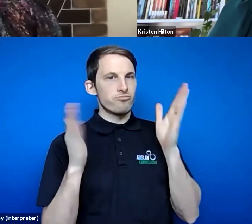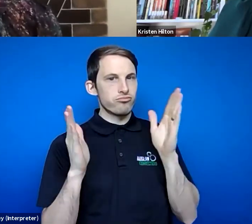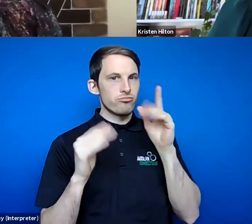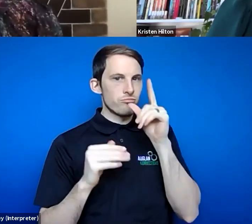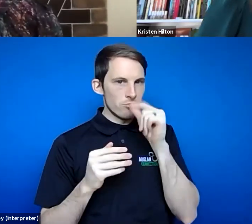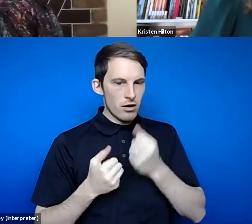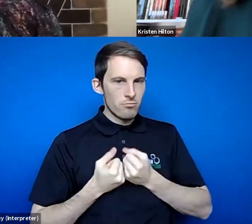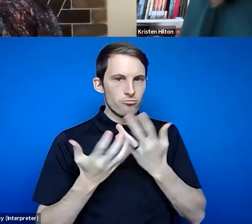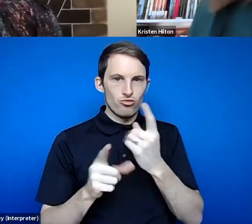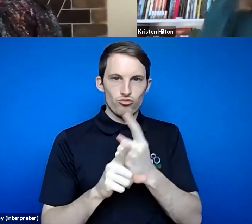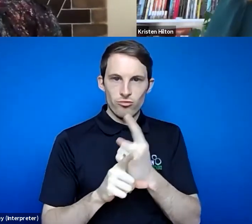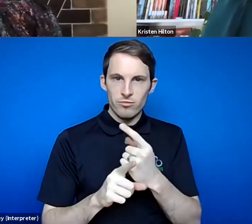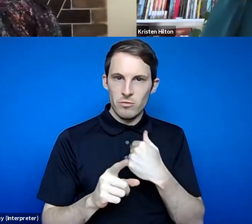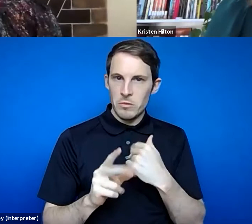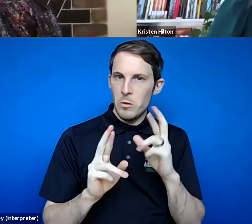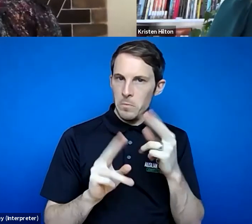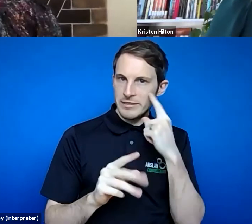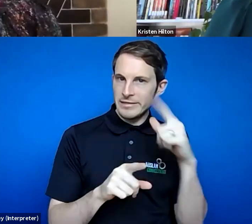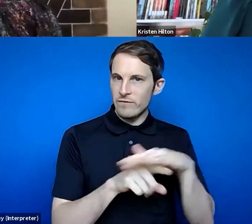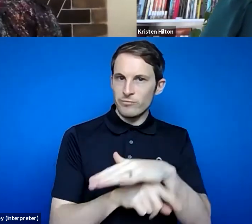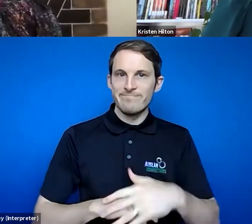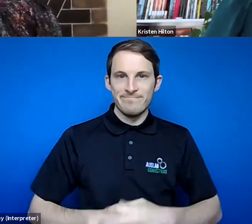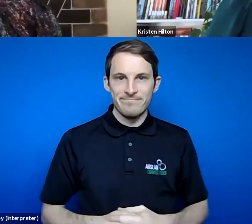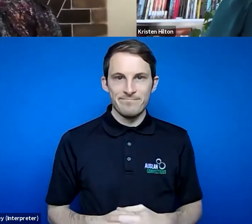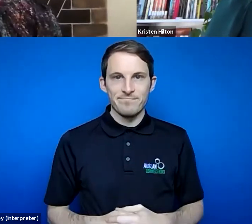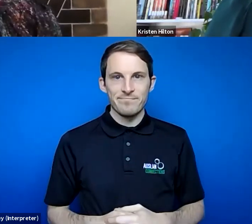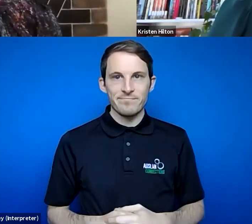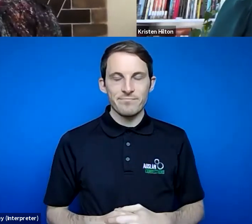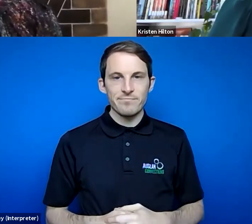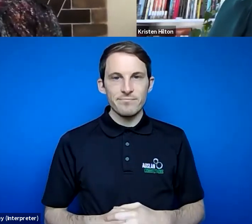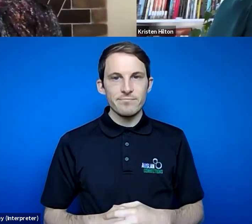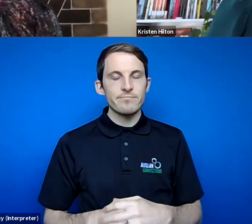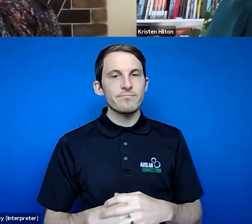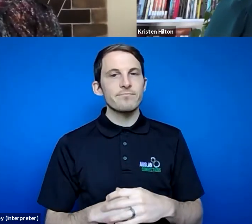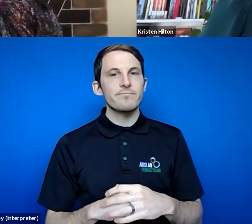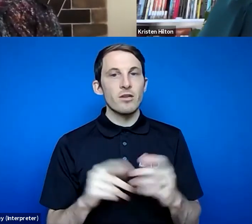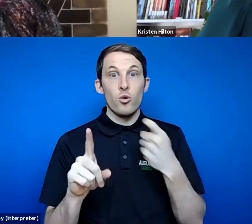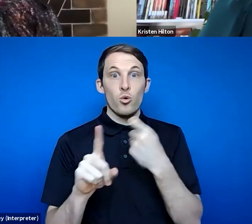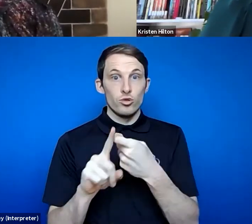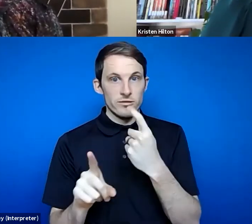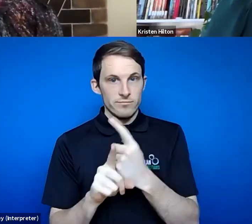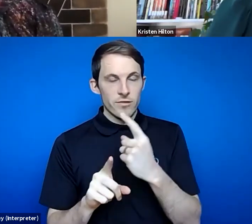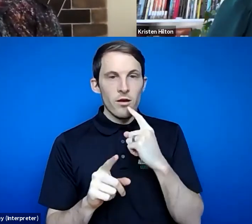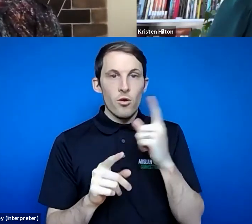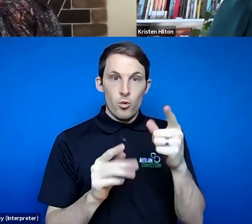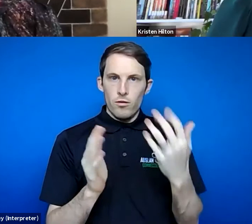In addition to being a really staunch mental health advocate, you are also